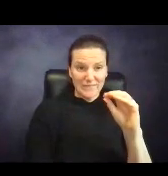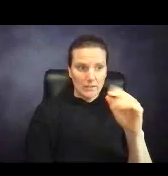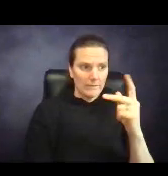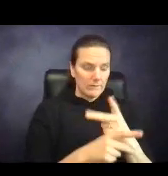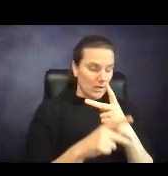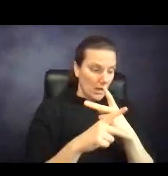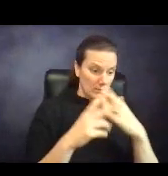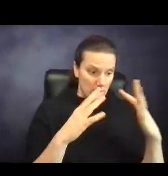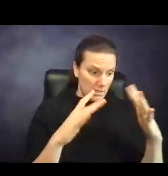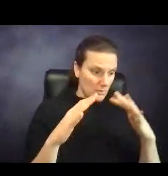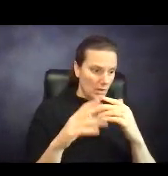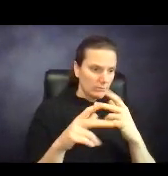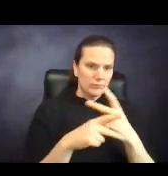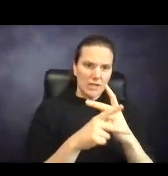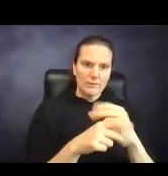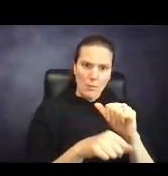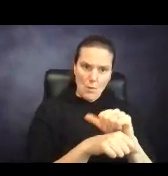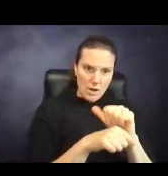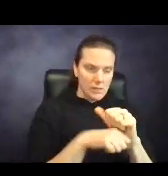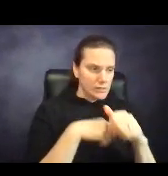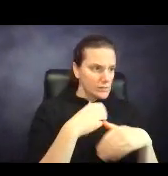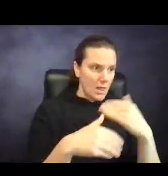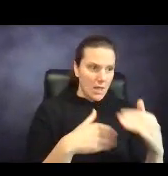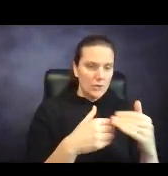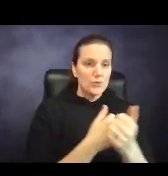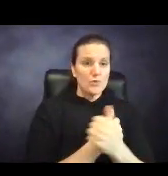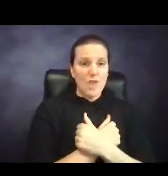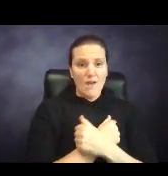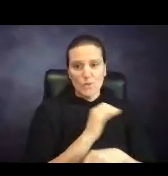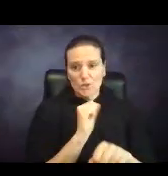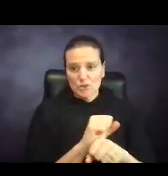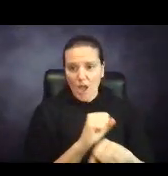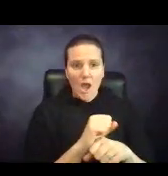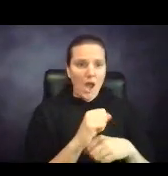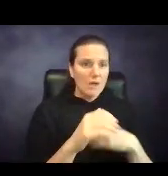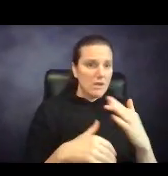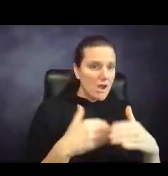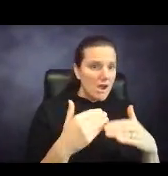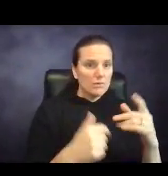You wanna be productive at work, you love what you do, you actually have this wisdom and you wanna be of service